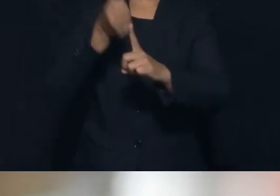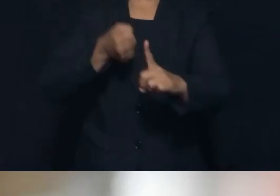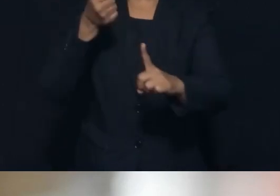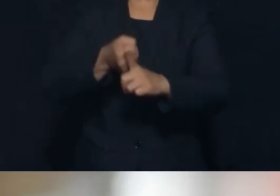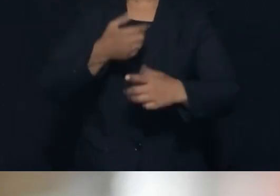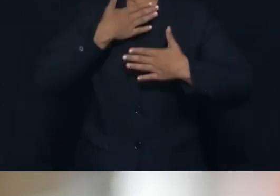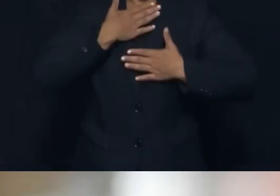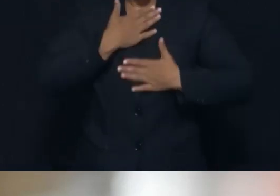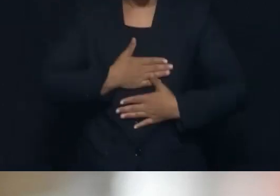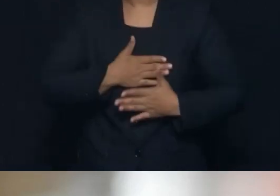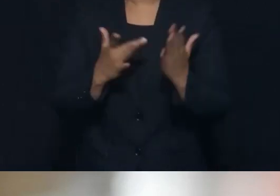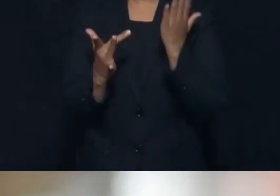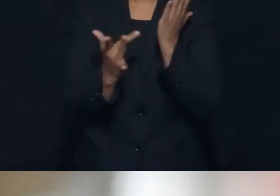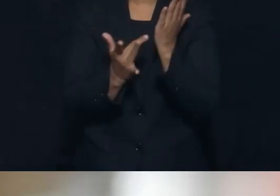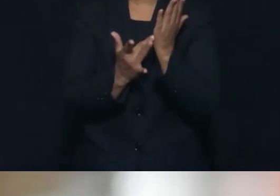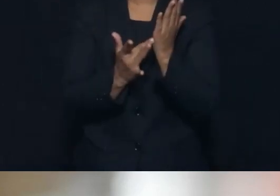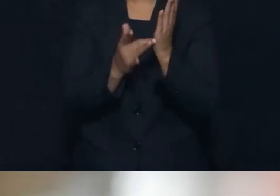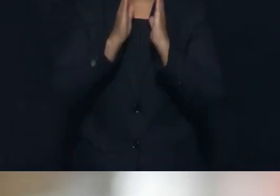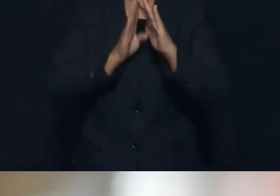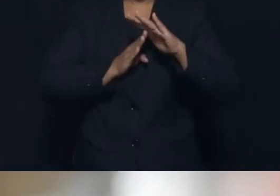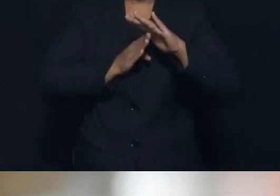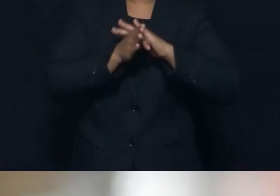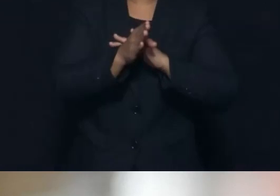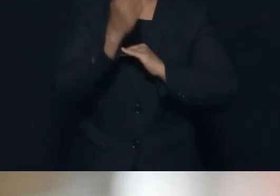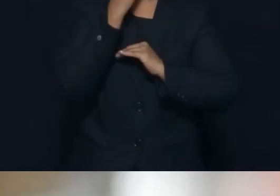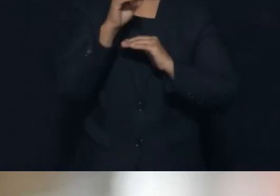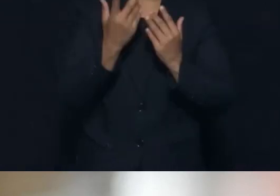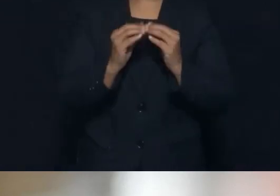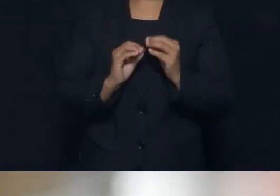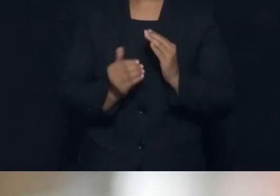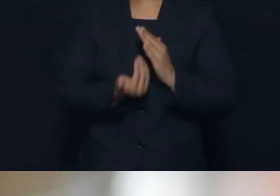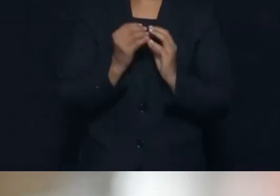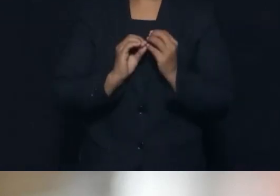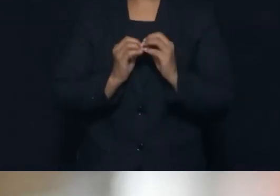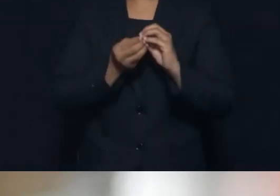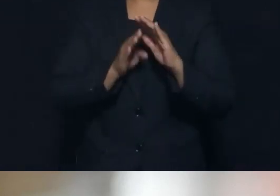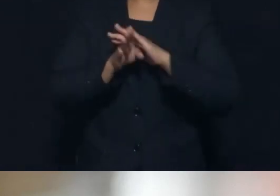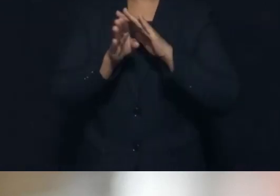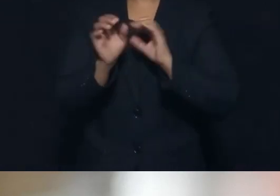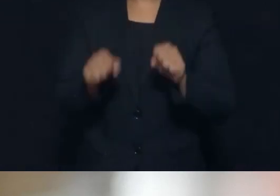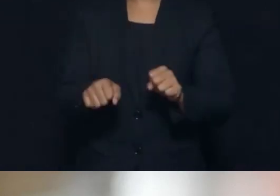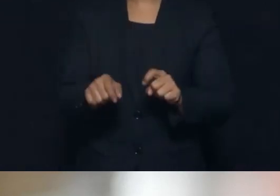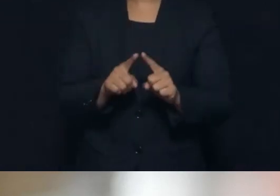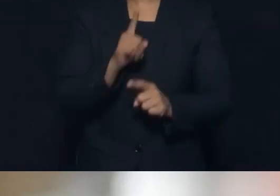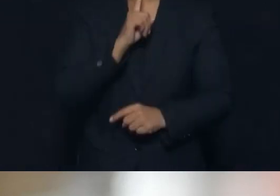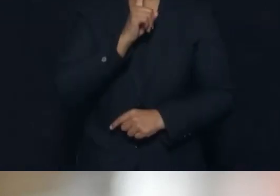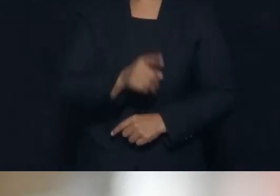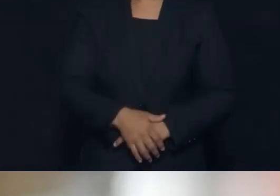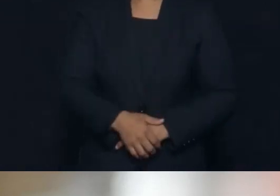And they are working on accessibility standardisation at European level, and are heavily involved